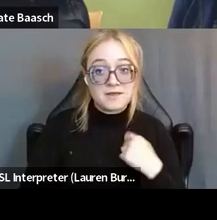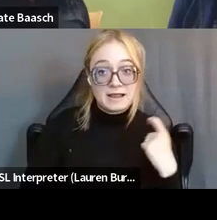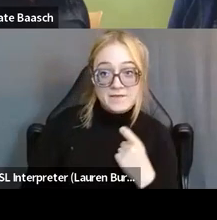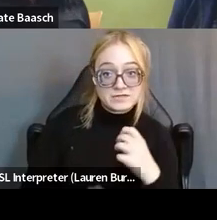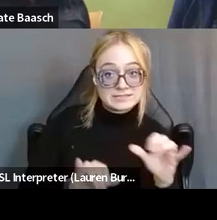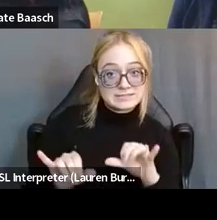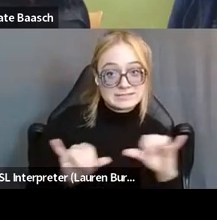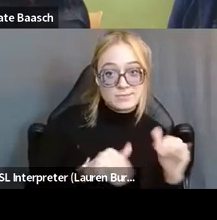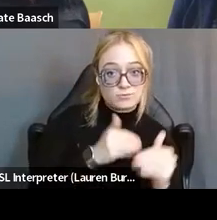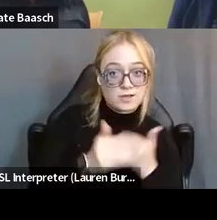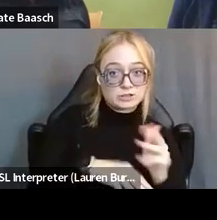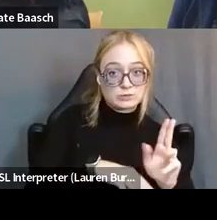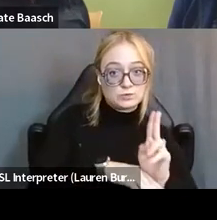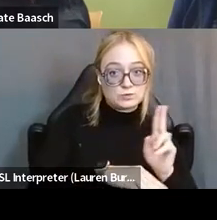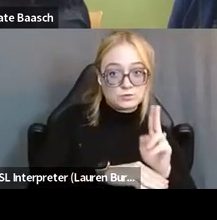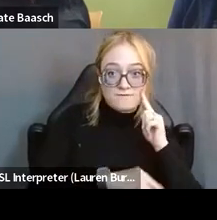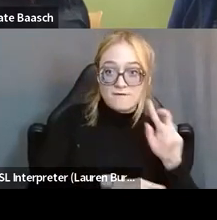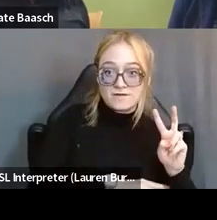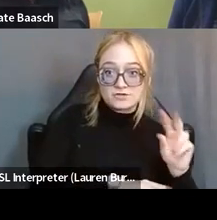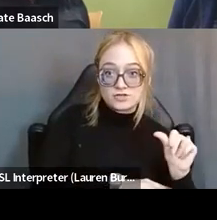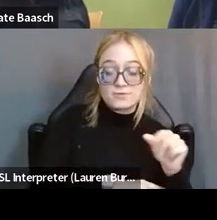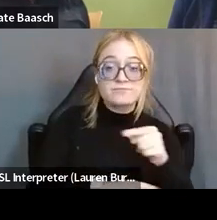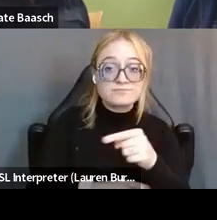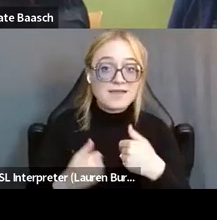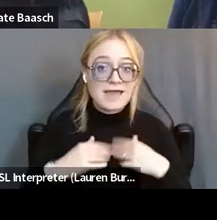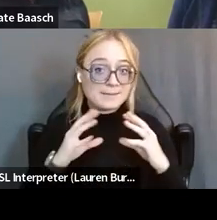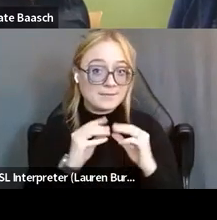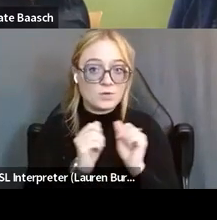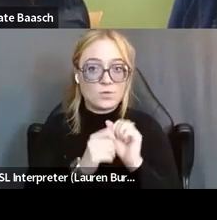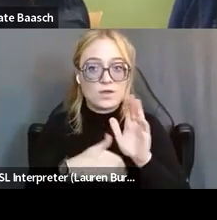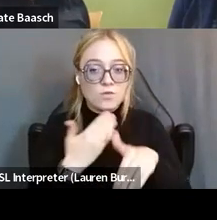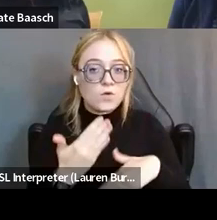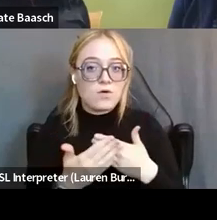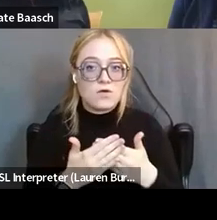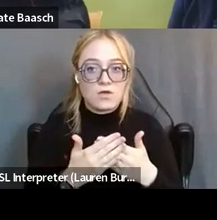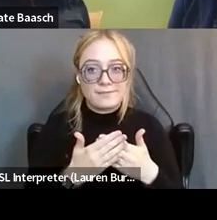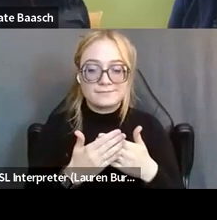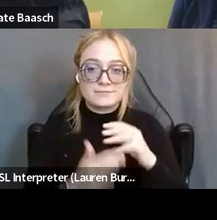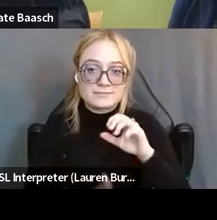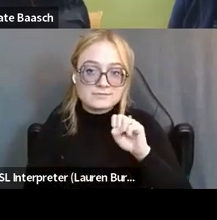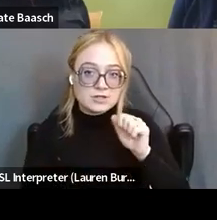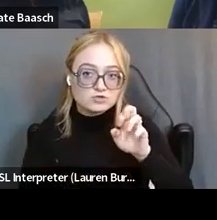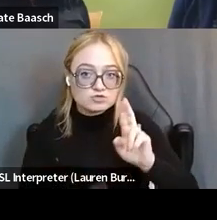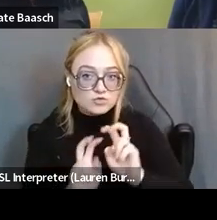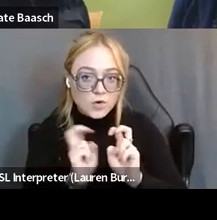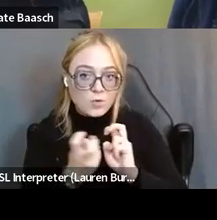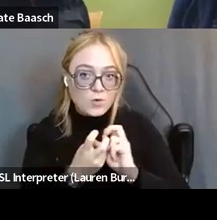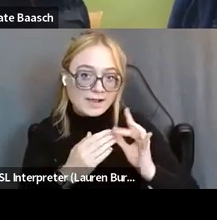in Virginia and they actually held a meeting with all the SOAR, you know, leads, and also with the manager